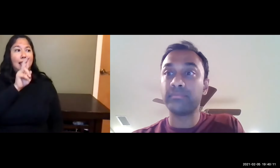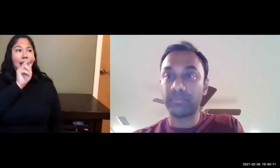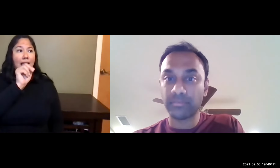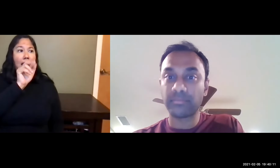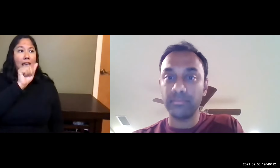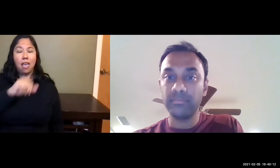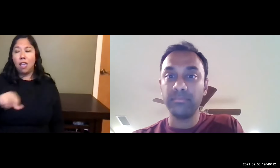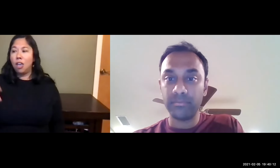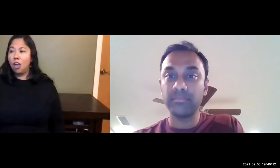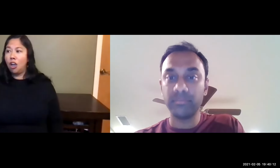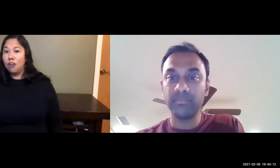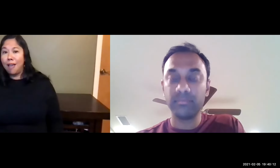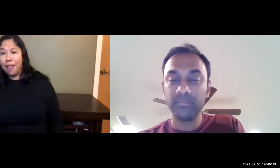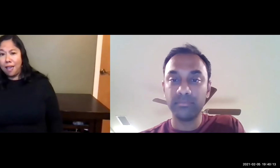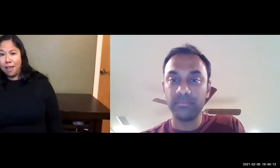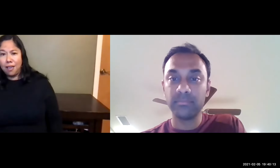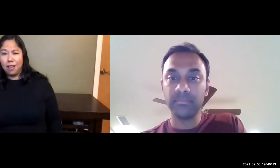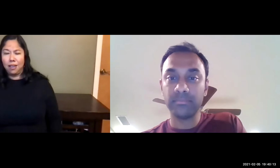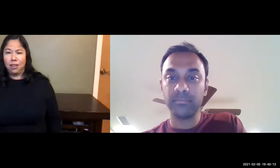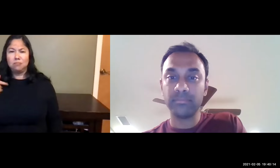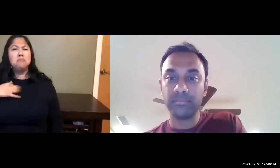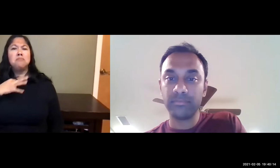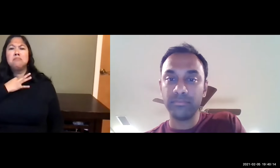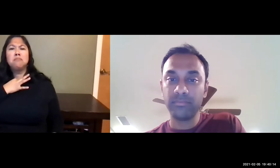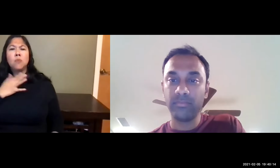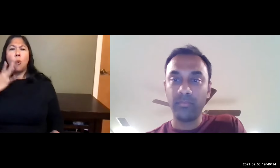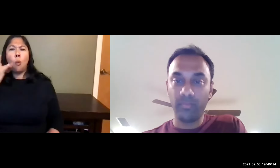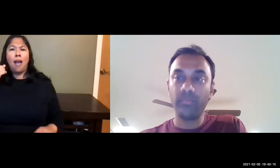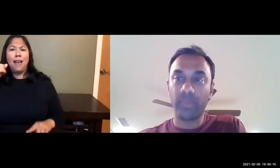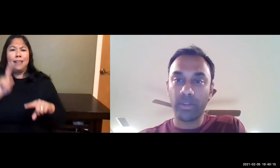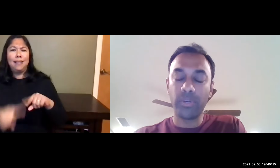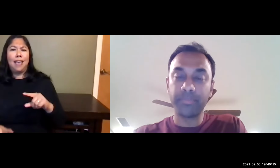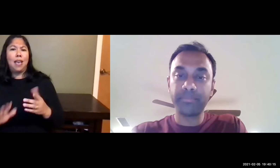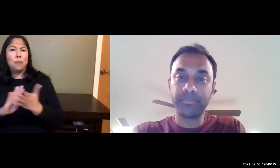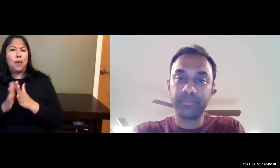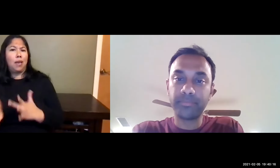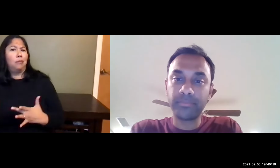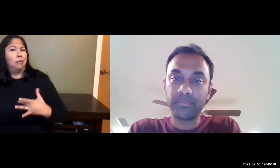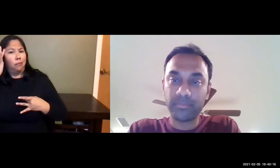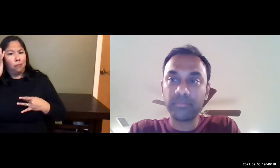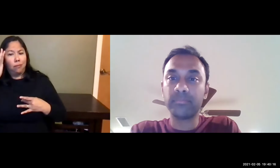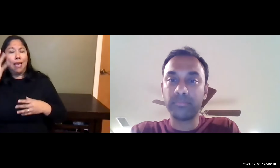why is it that you can’t get COVID from the vaccine. So thank you for explaining that.